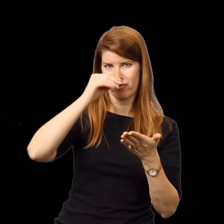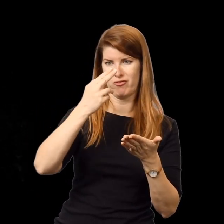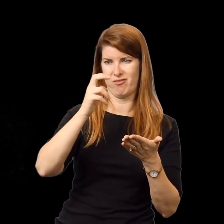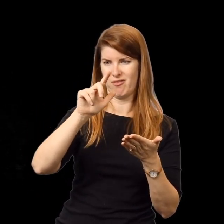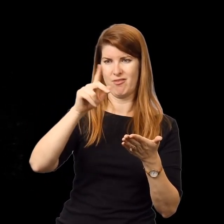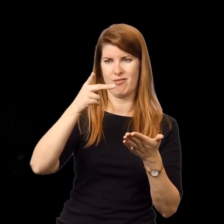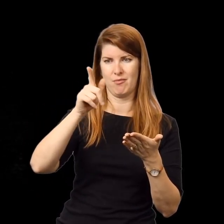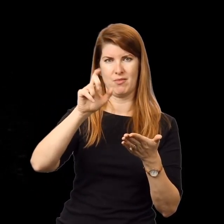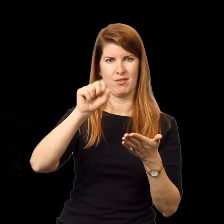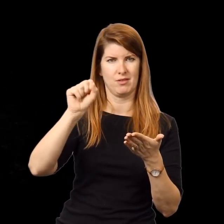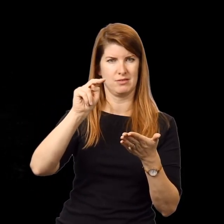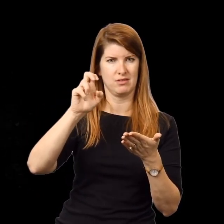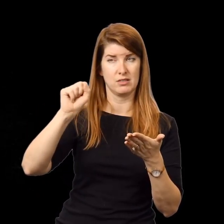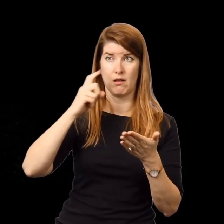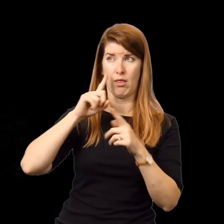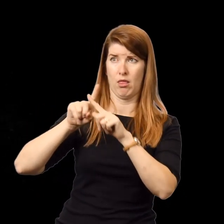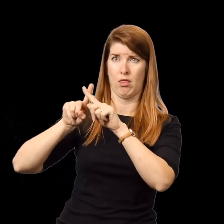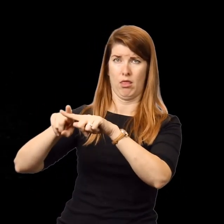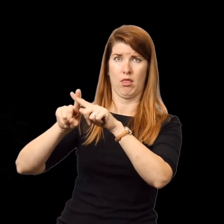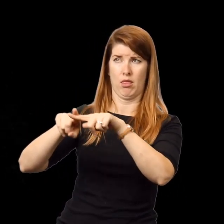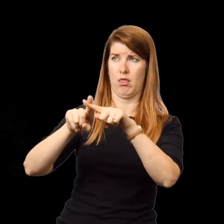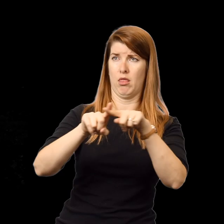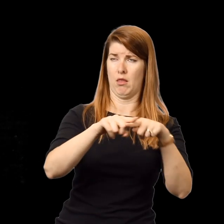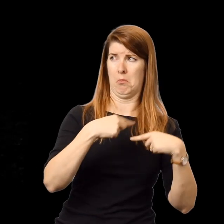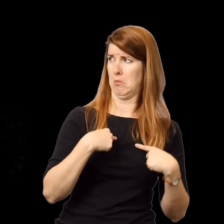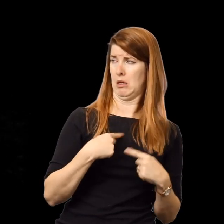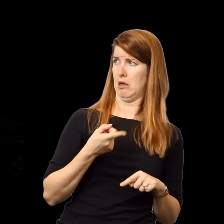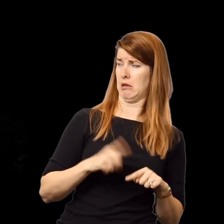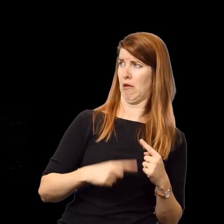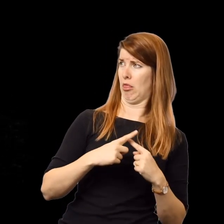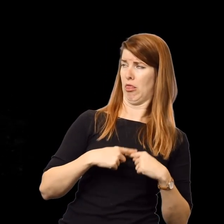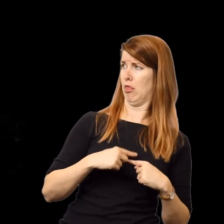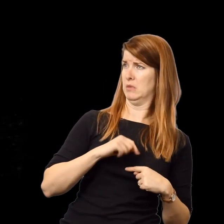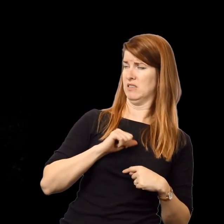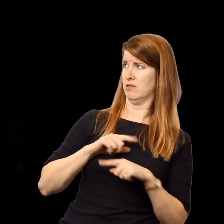Learned helplessness, passivity, and developing an external locus of control.